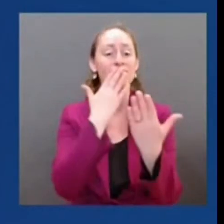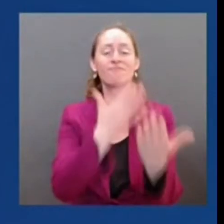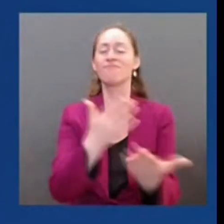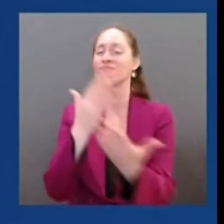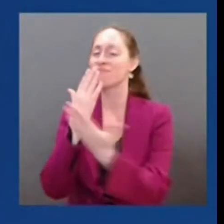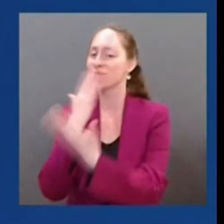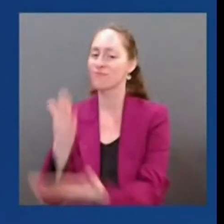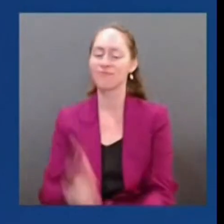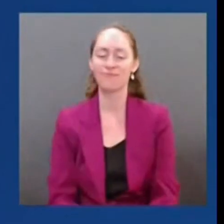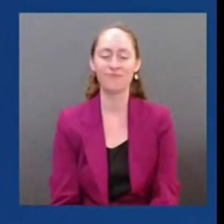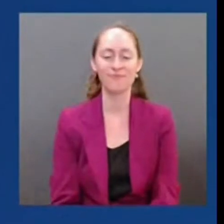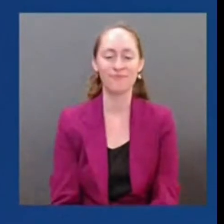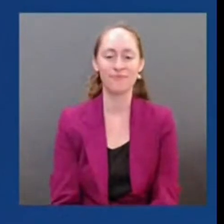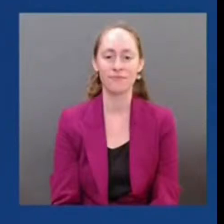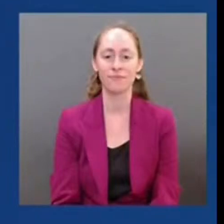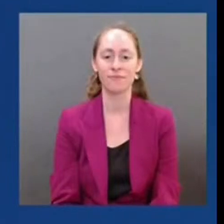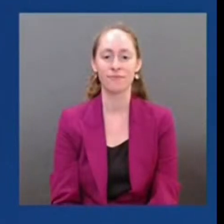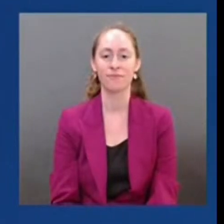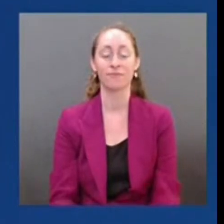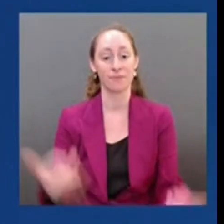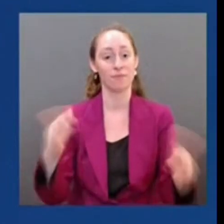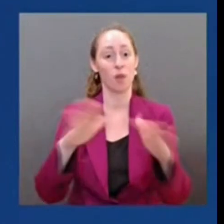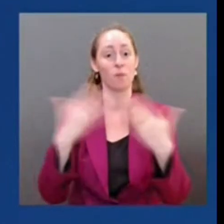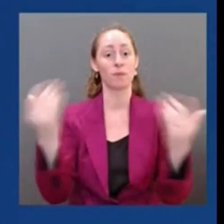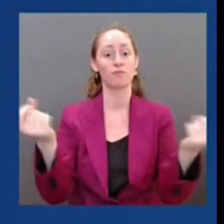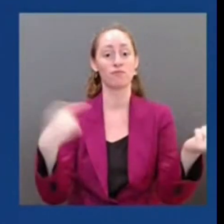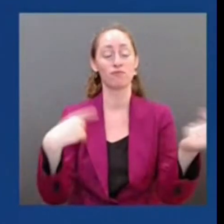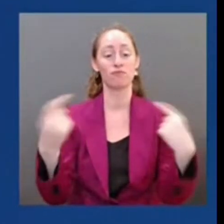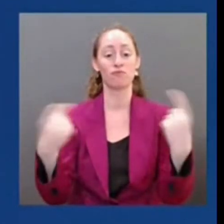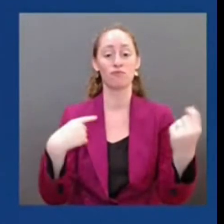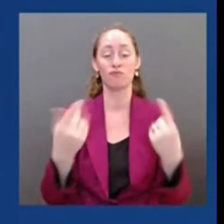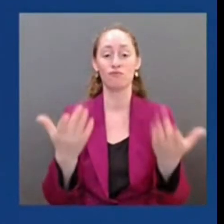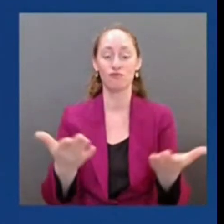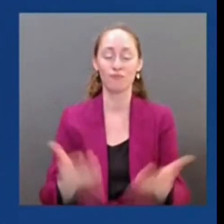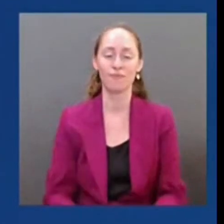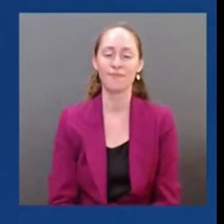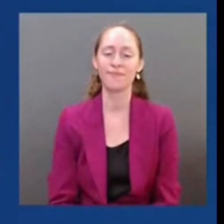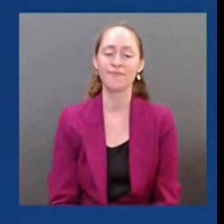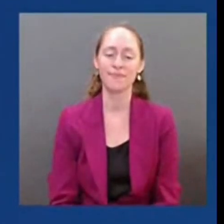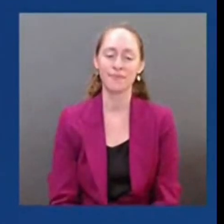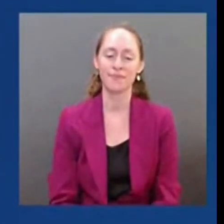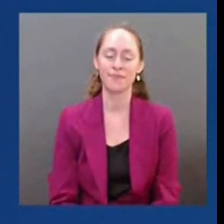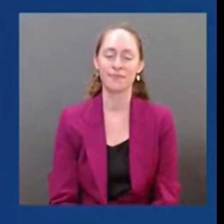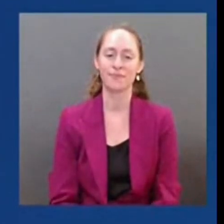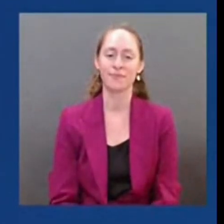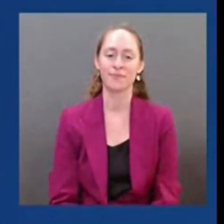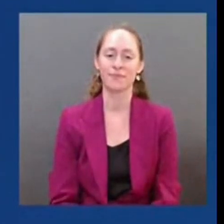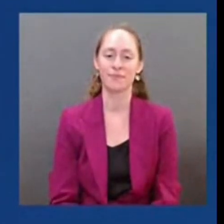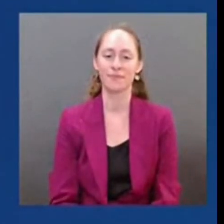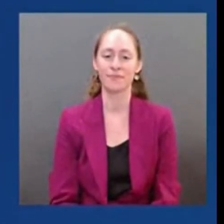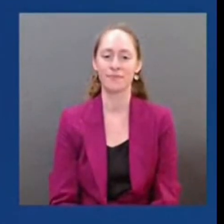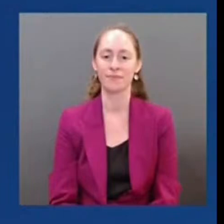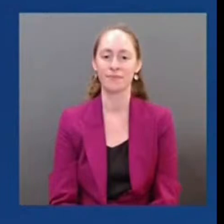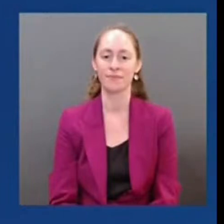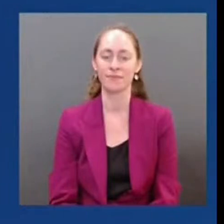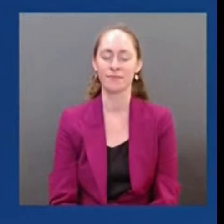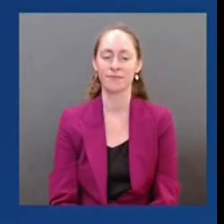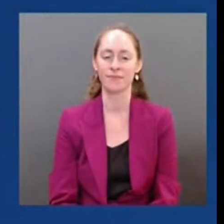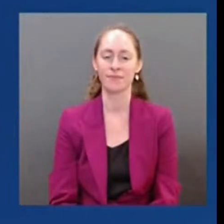WE ARE GOING TO AND RACHEL AND WE ARE GOING TO OPEN UP TO Q